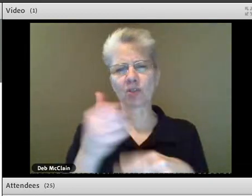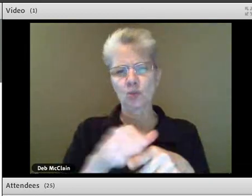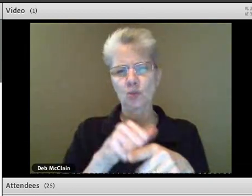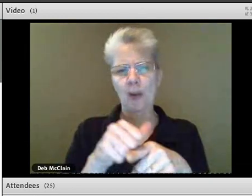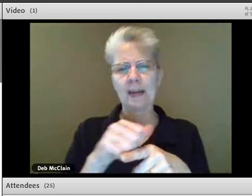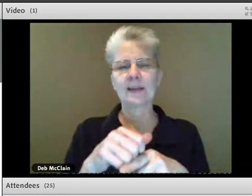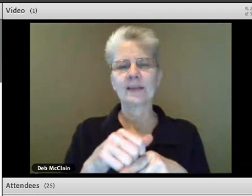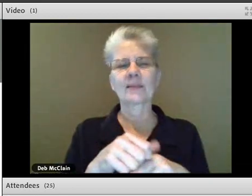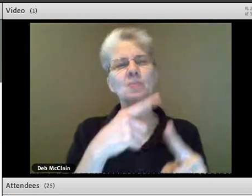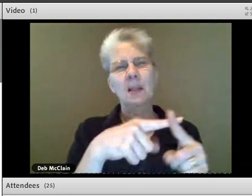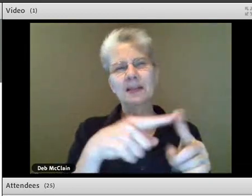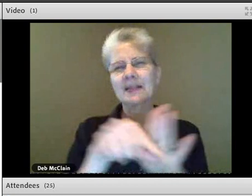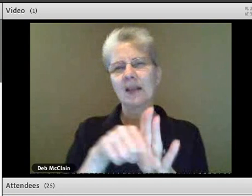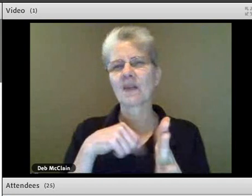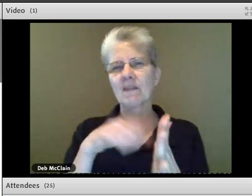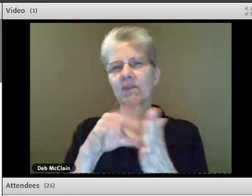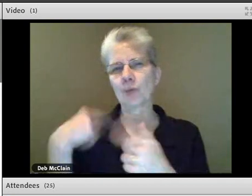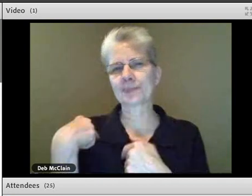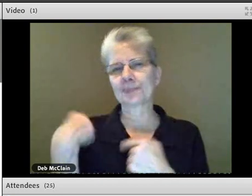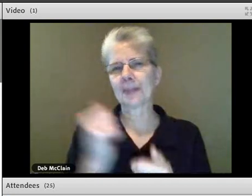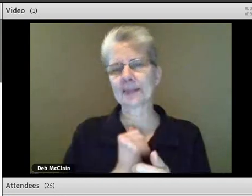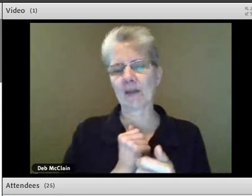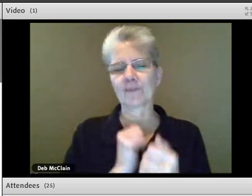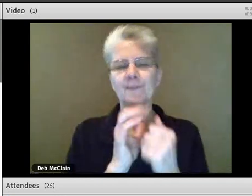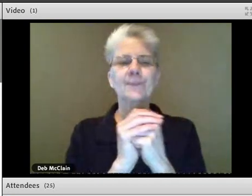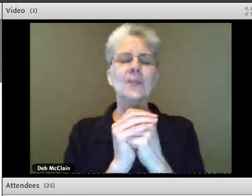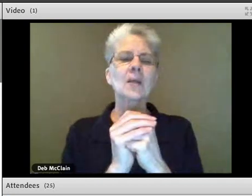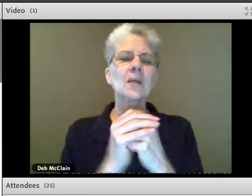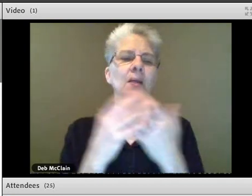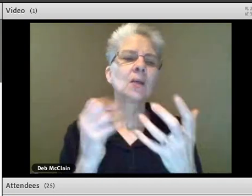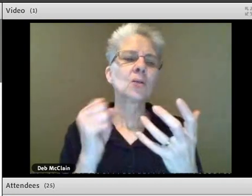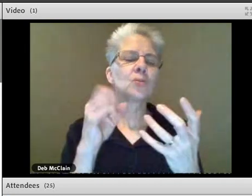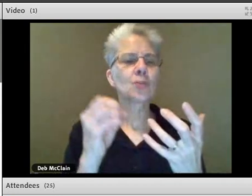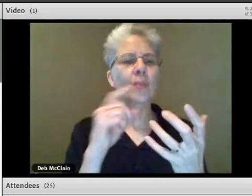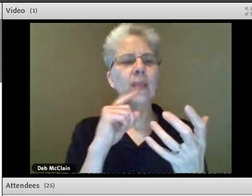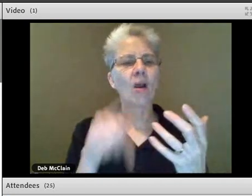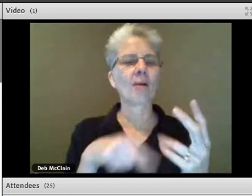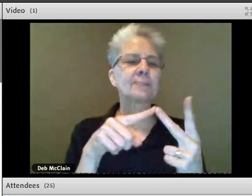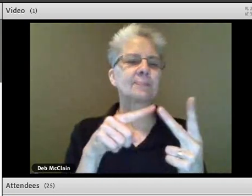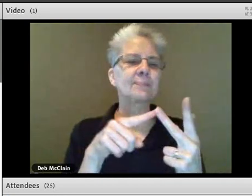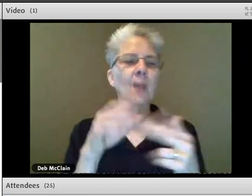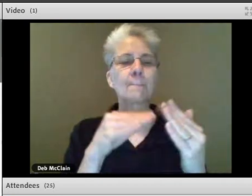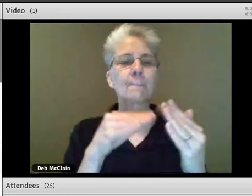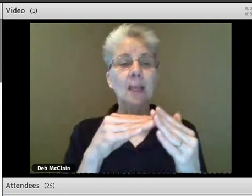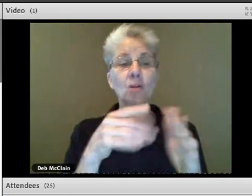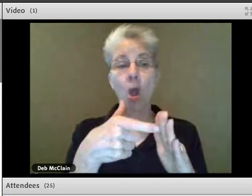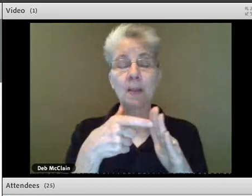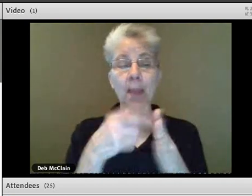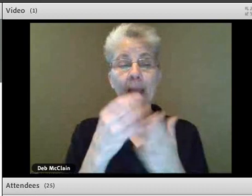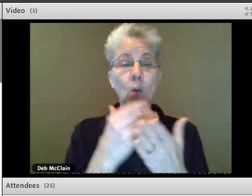and don'ts that I've learned over the years, so they are, when you build an on-demand course,